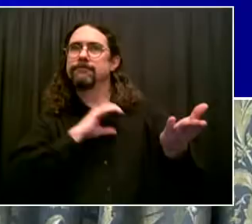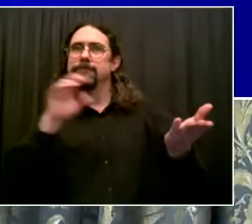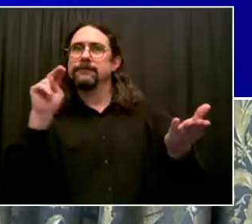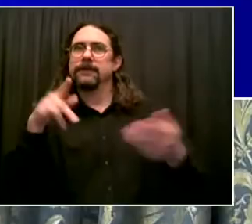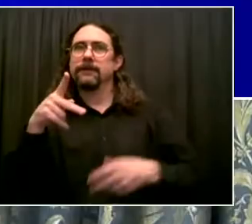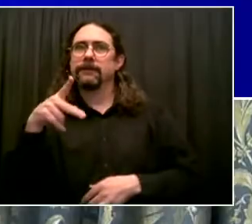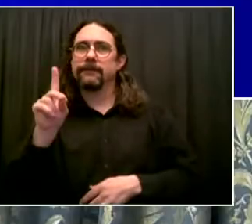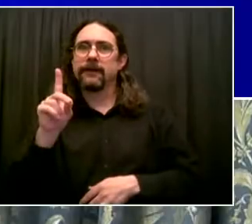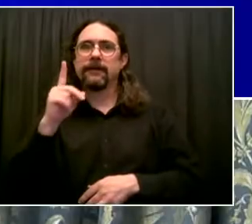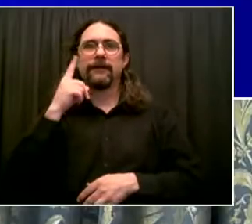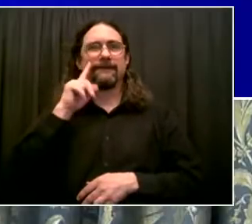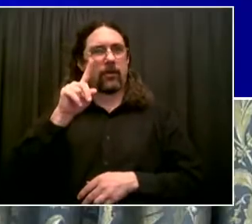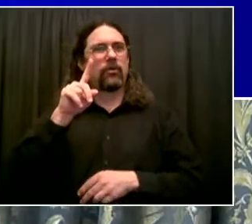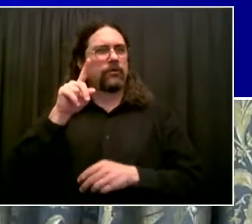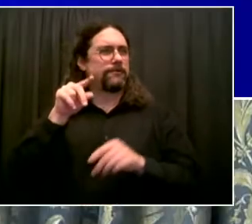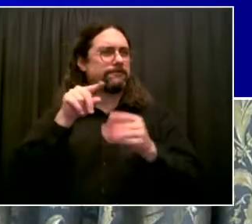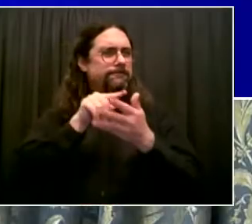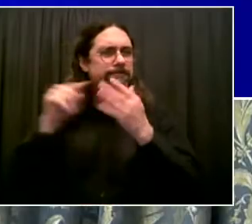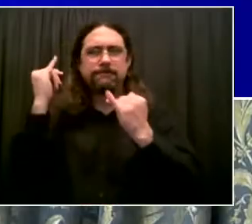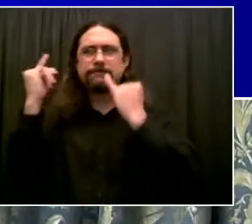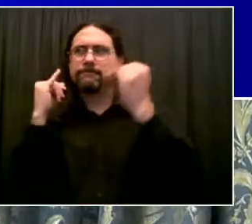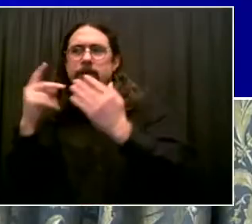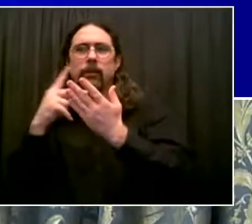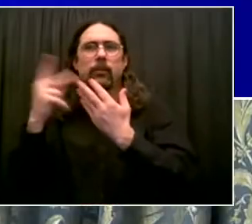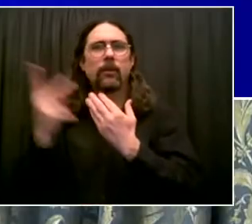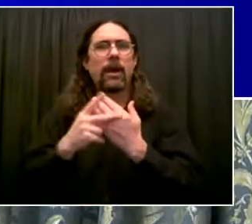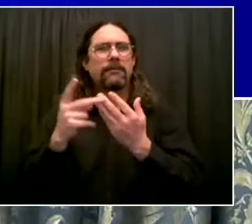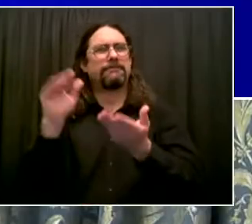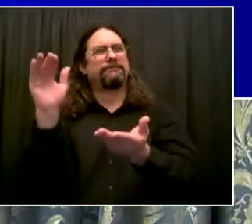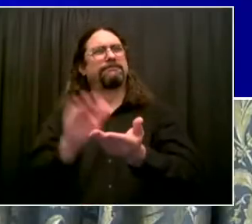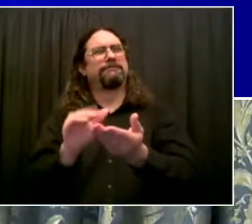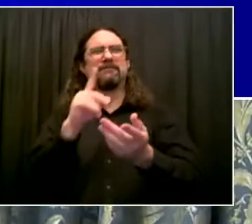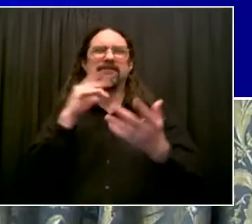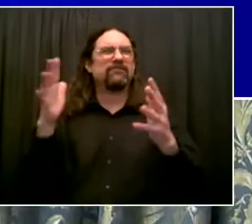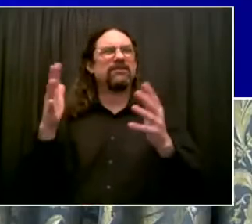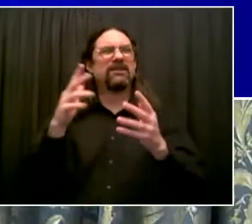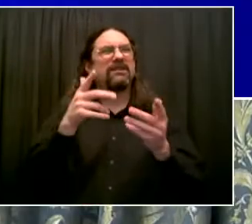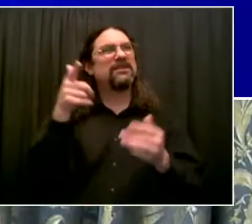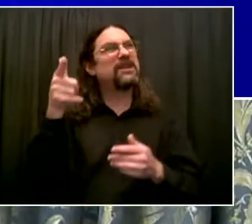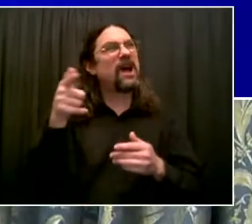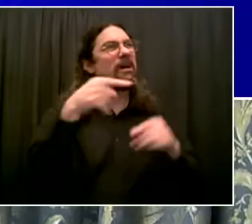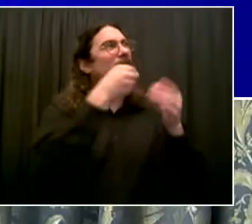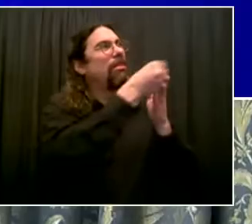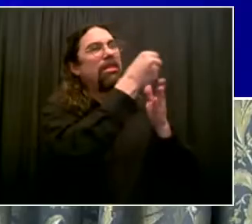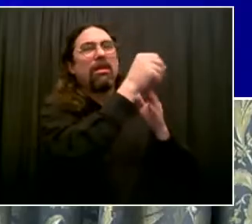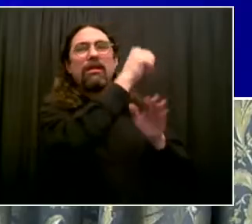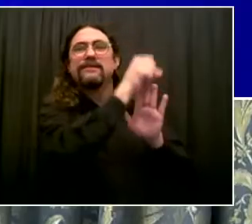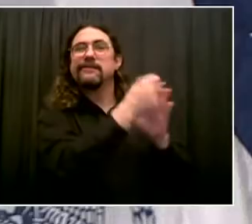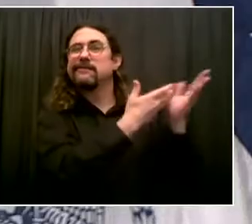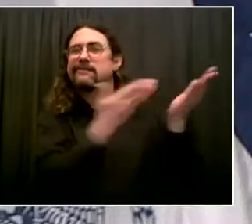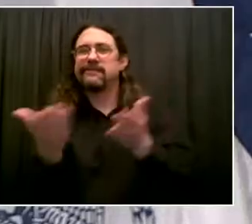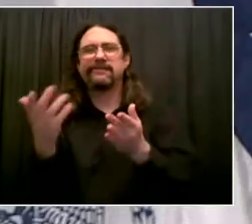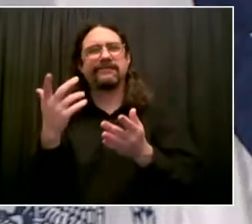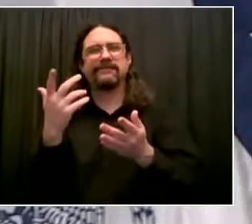ABOUT STOPPING SOMEONE TRAFFICKING GUNS IN THE CITY. NO MATTER WHAT IS THROWN AGAINST US FROM THE OUTSIDE OUR